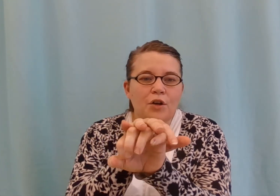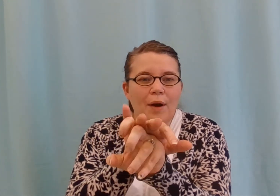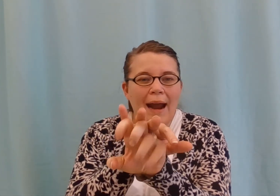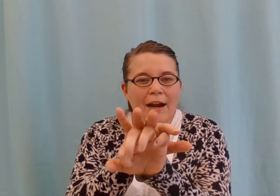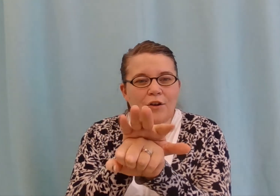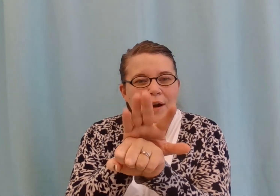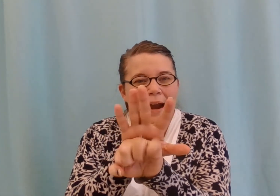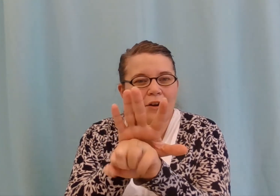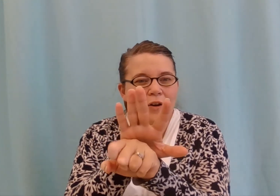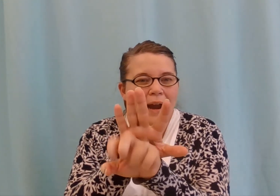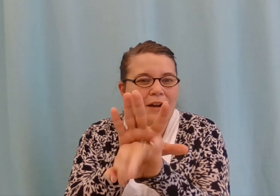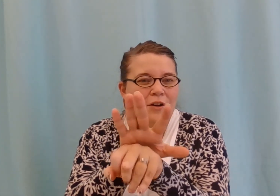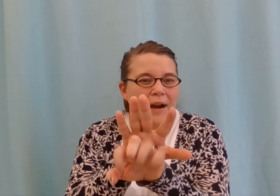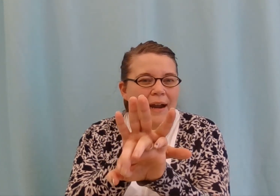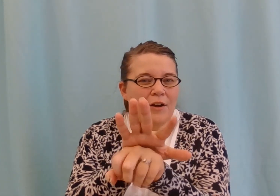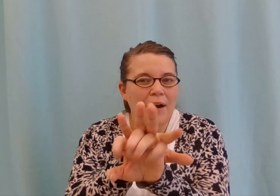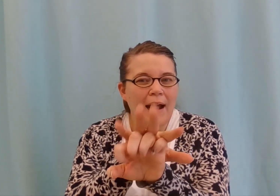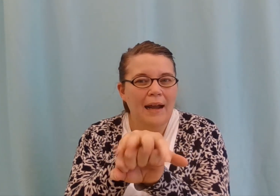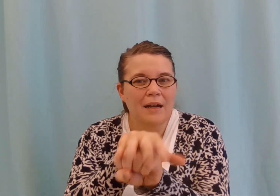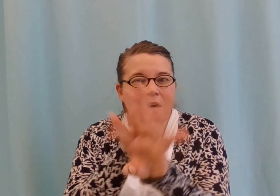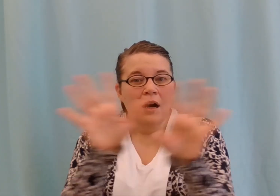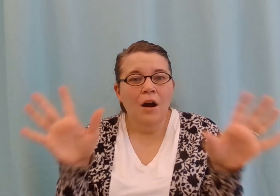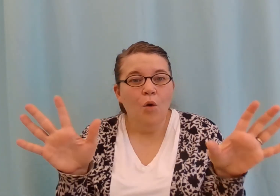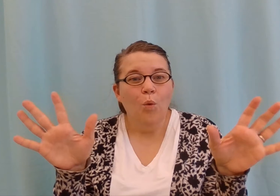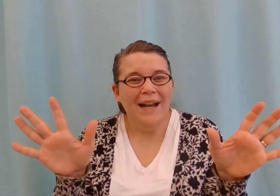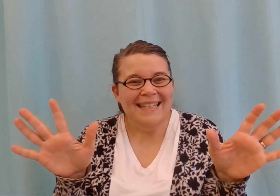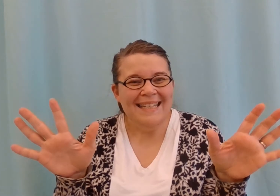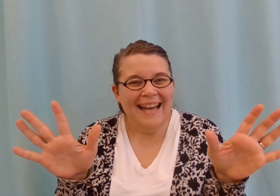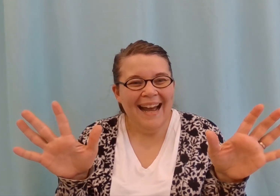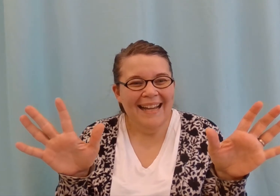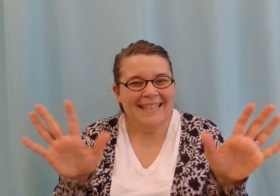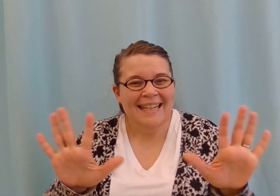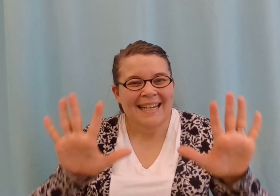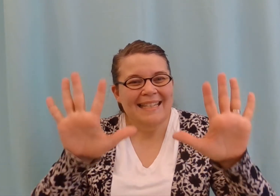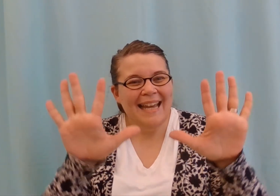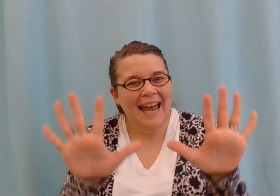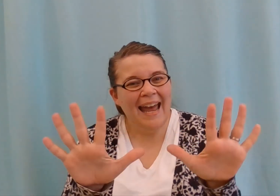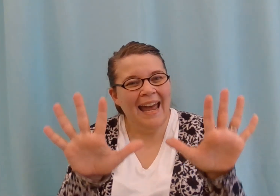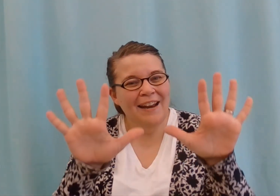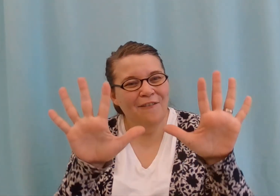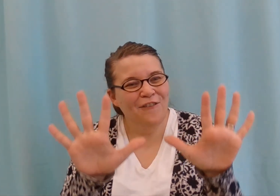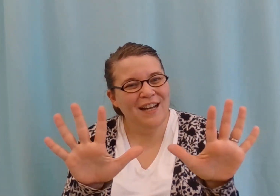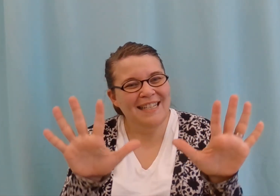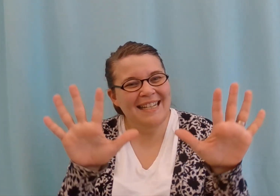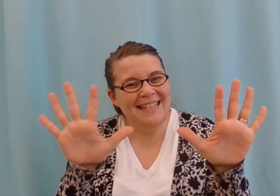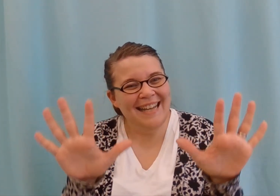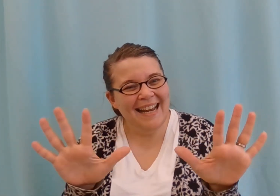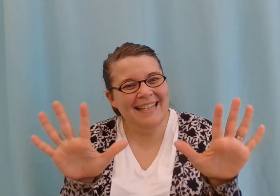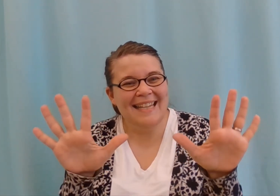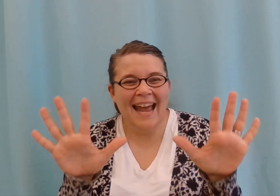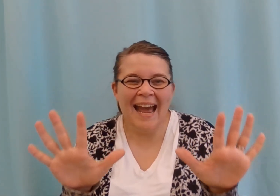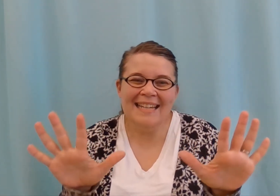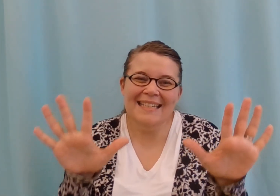Crack, crack, crack, crack, crack. What's that? Ten fuzzy chicks as